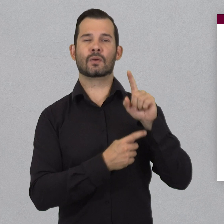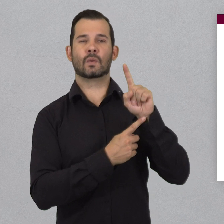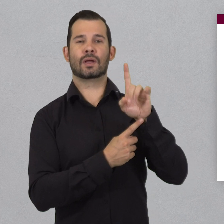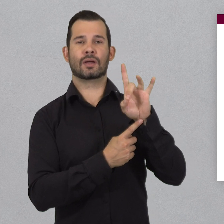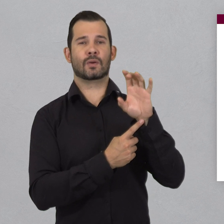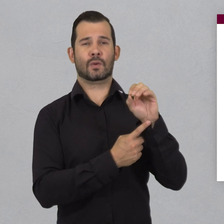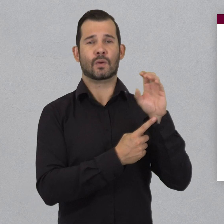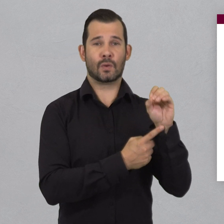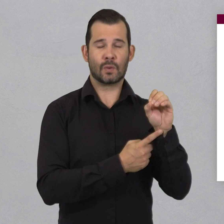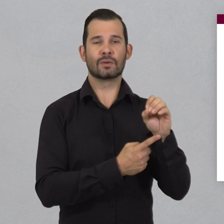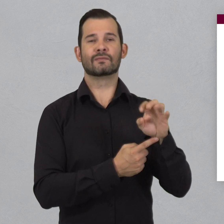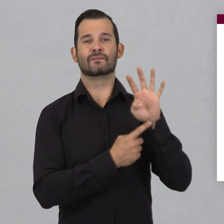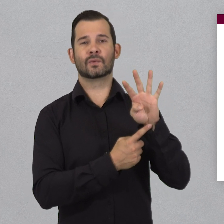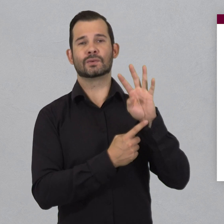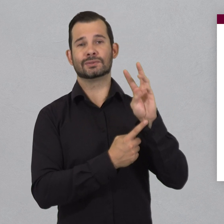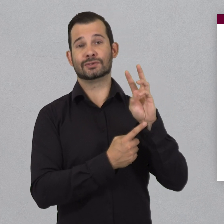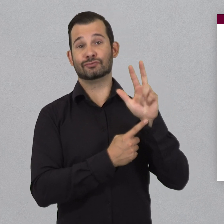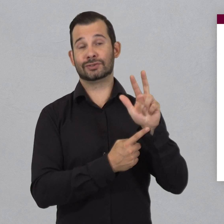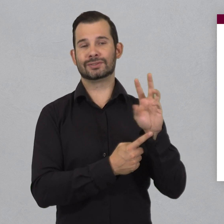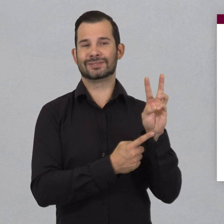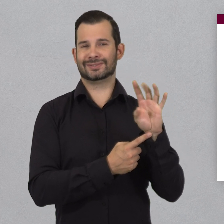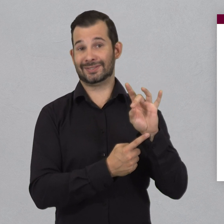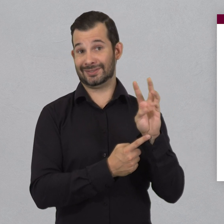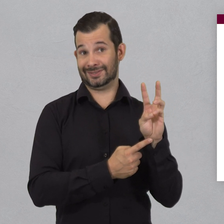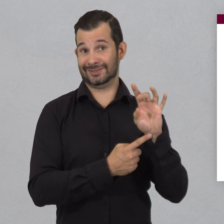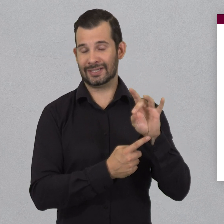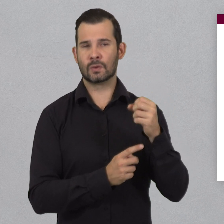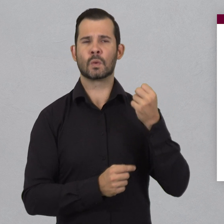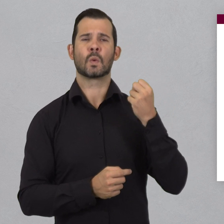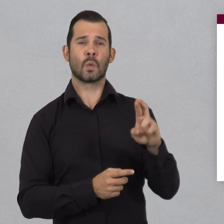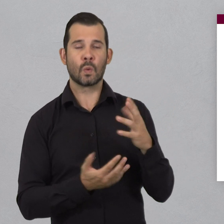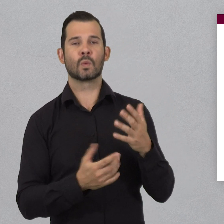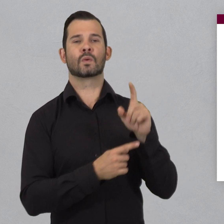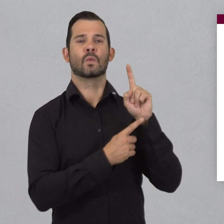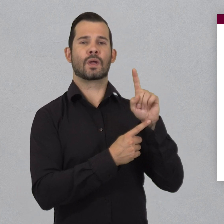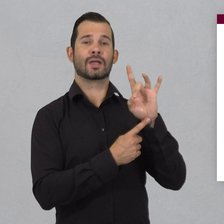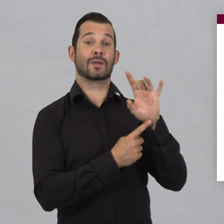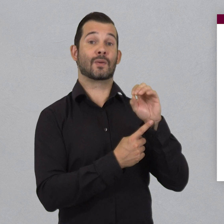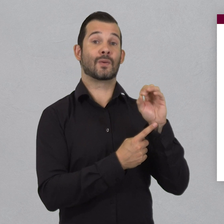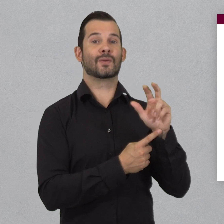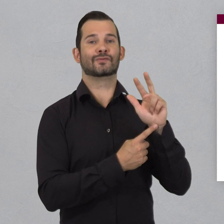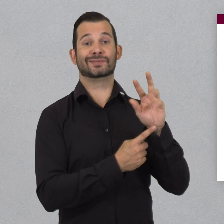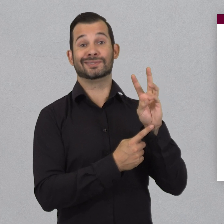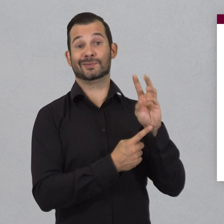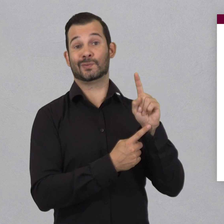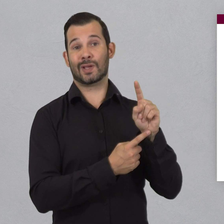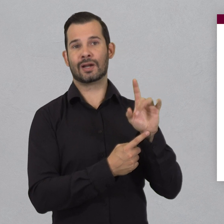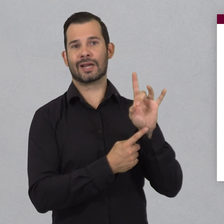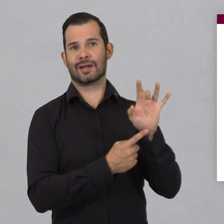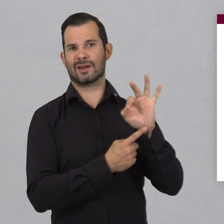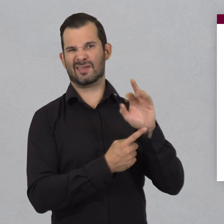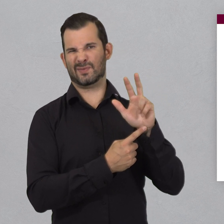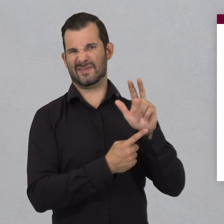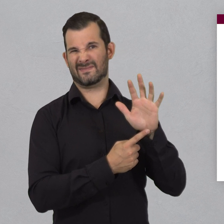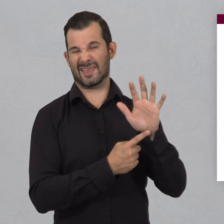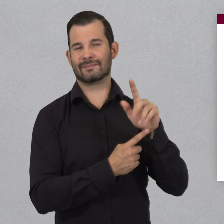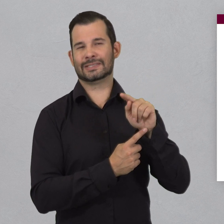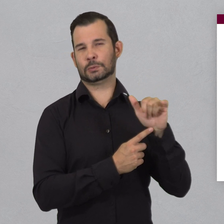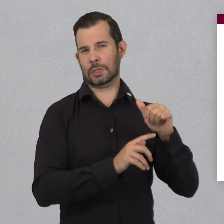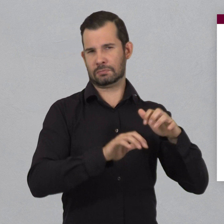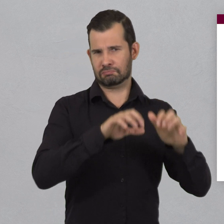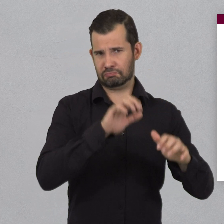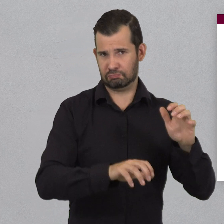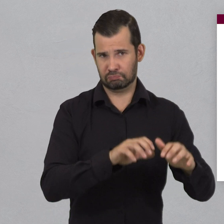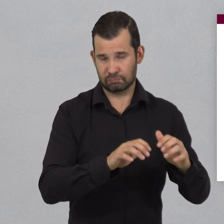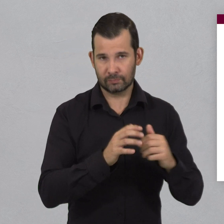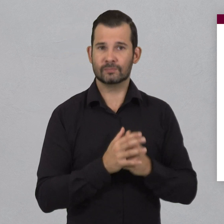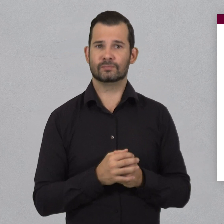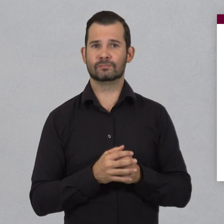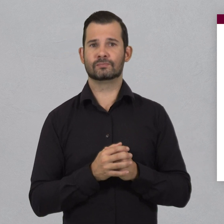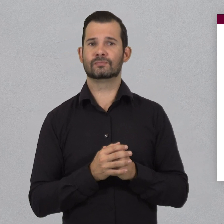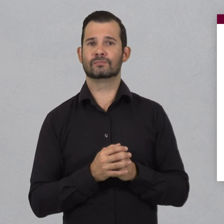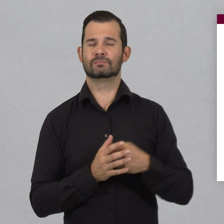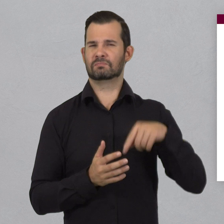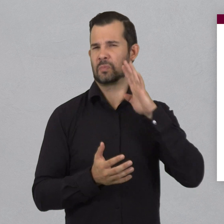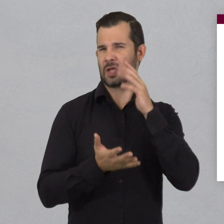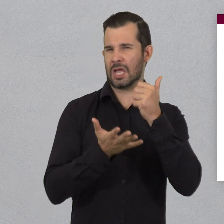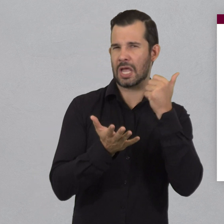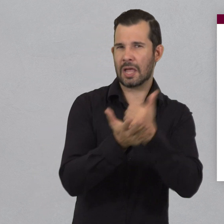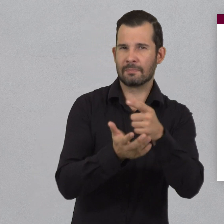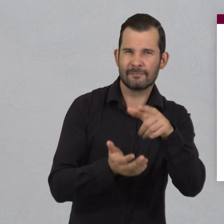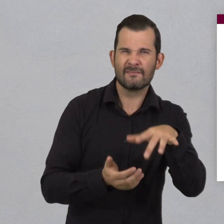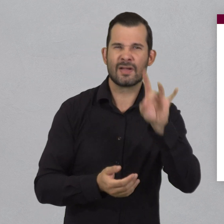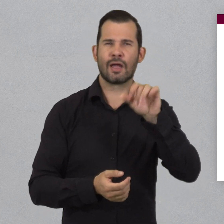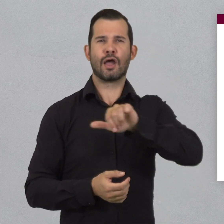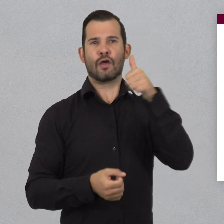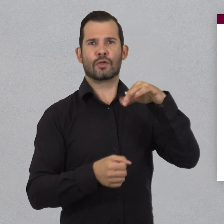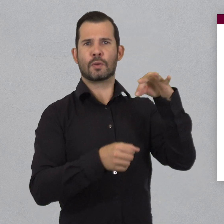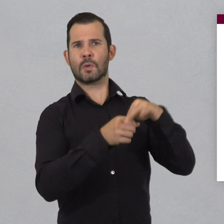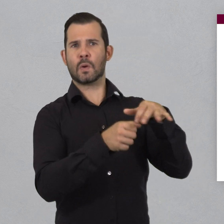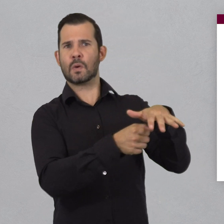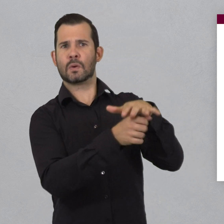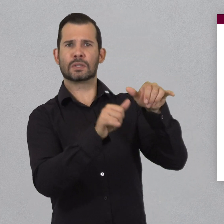call Elections Canada at 1-800-463-6868 or 1-800-361-8935 (TTY). We’ll help you find